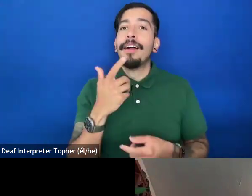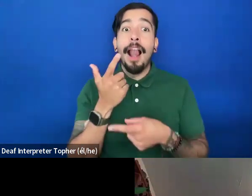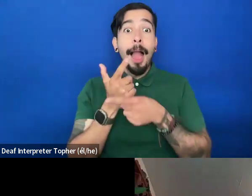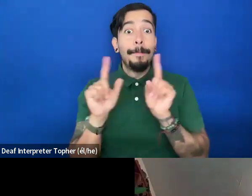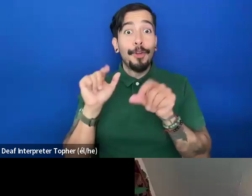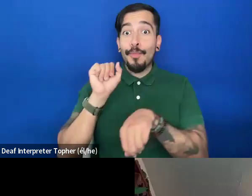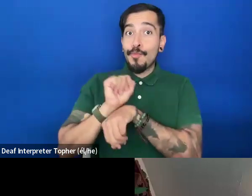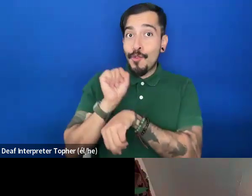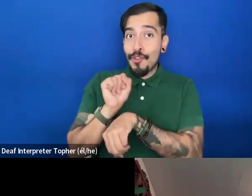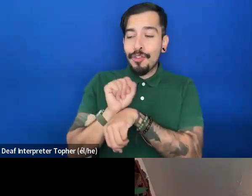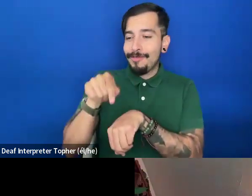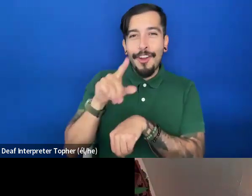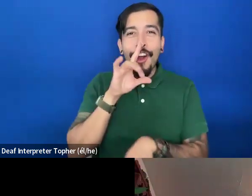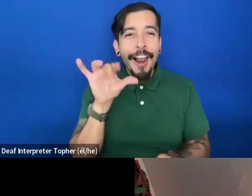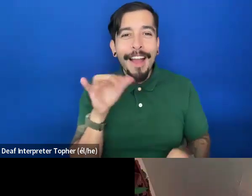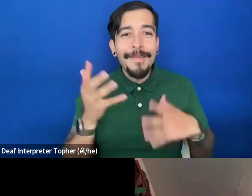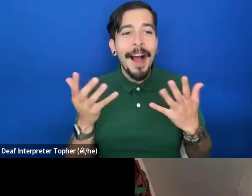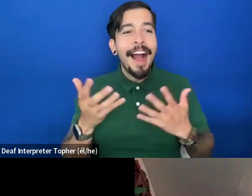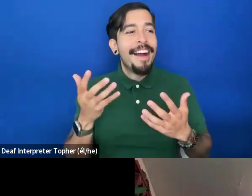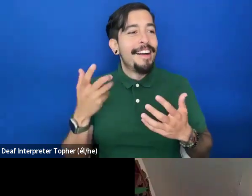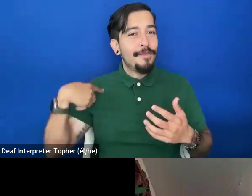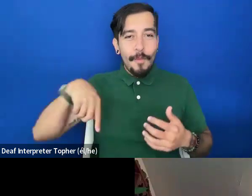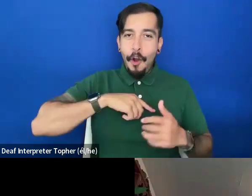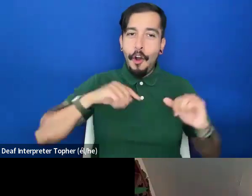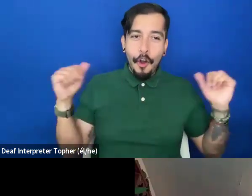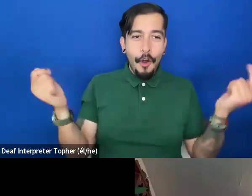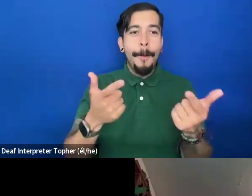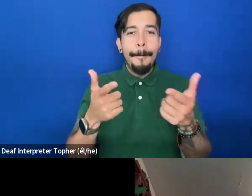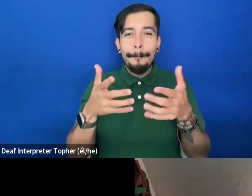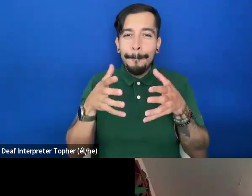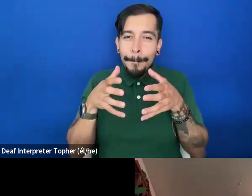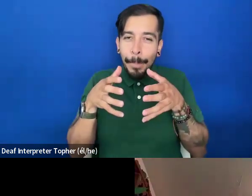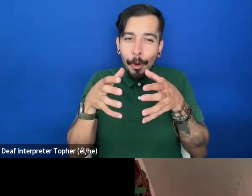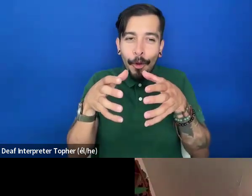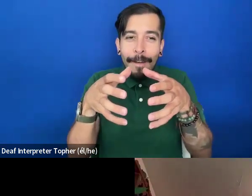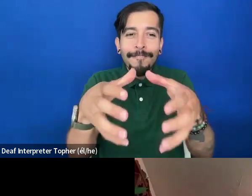together in a way that is making impossible things happen, impossible things possible.